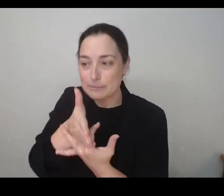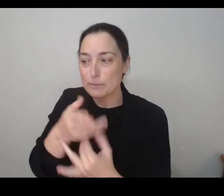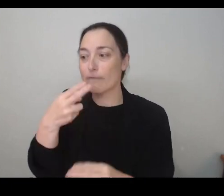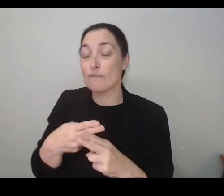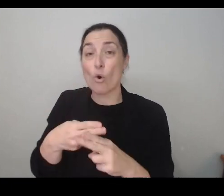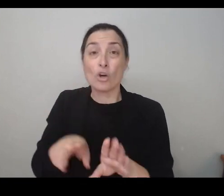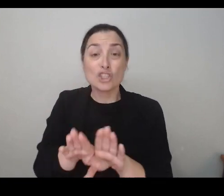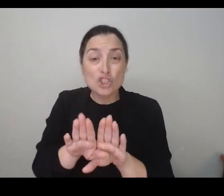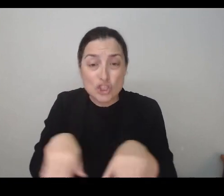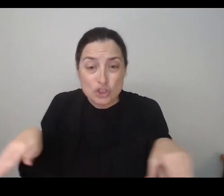And I think that this espace scénographique,